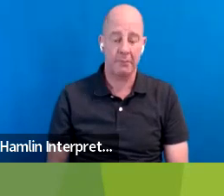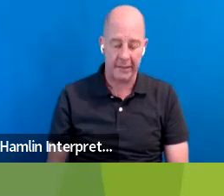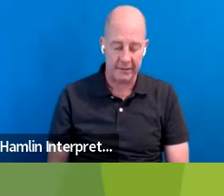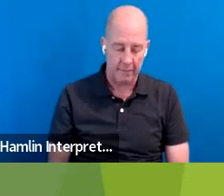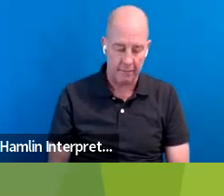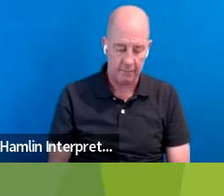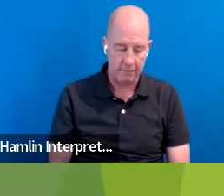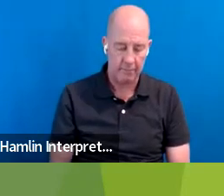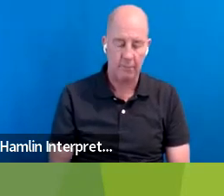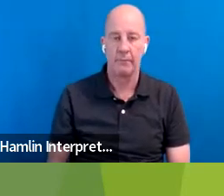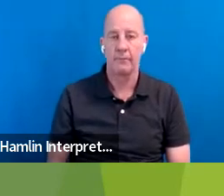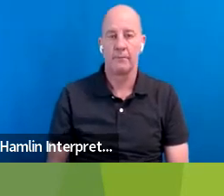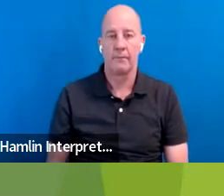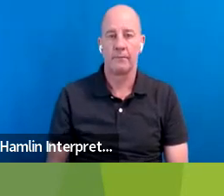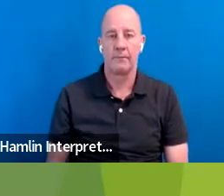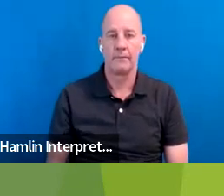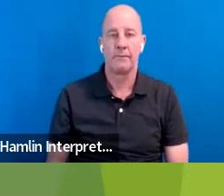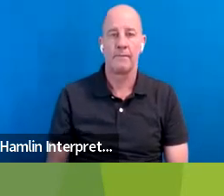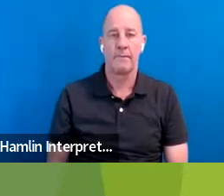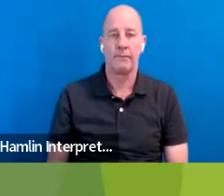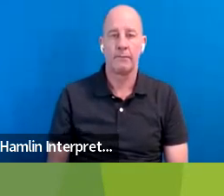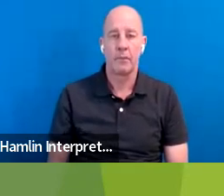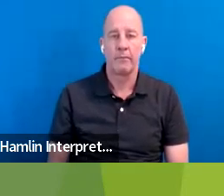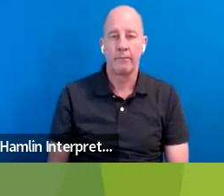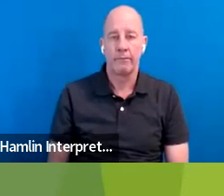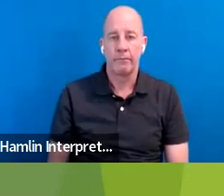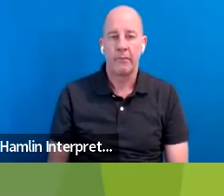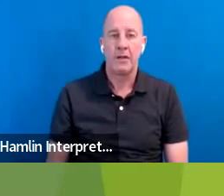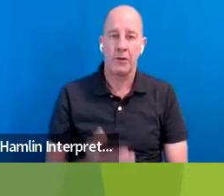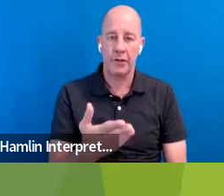Next slide, please.